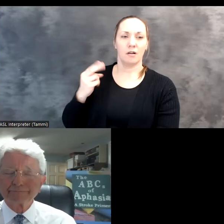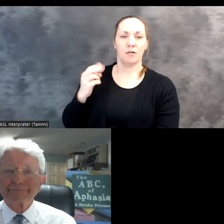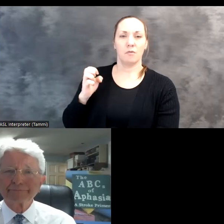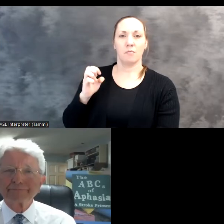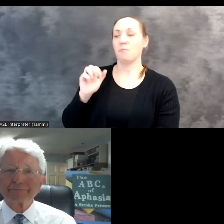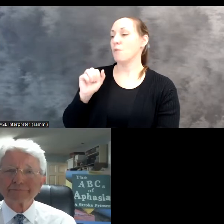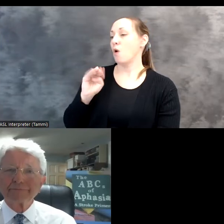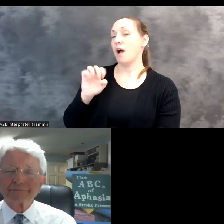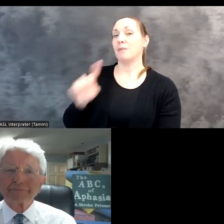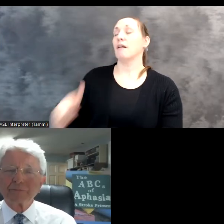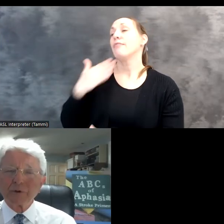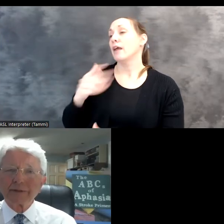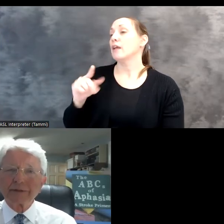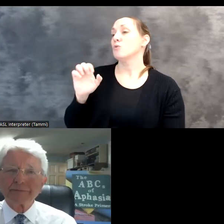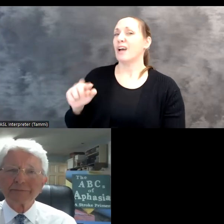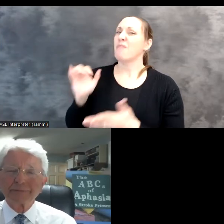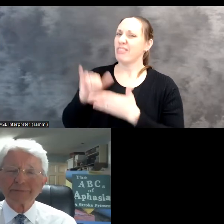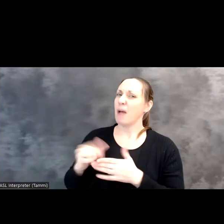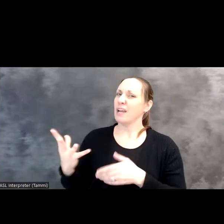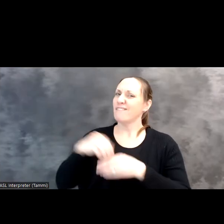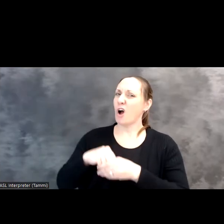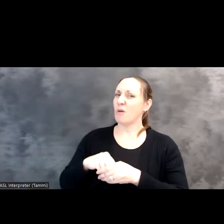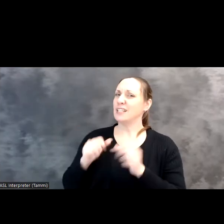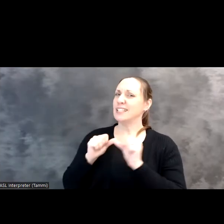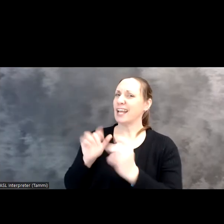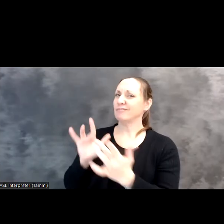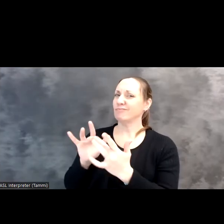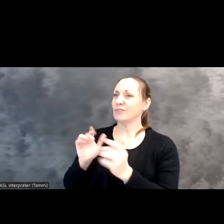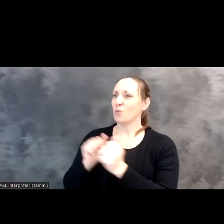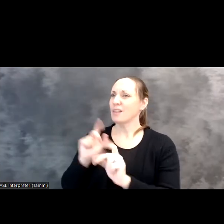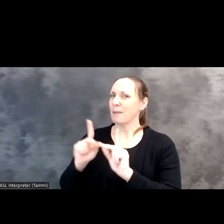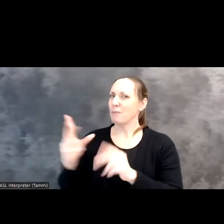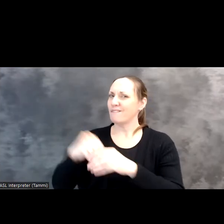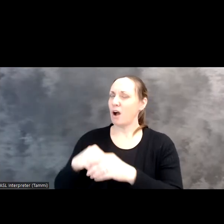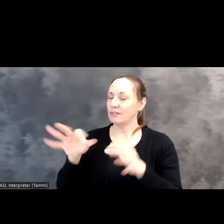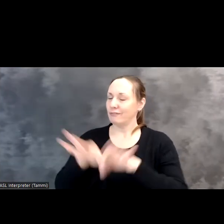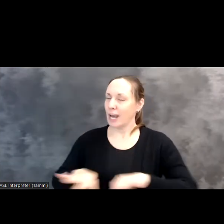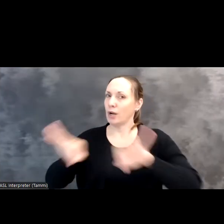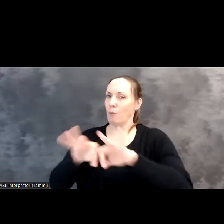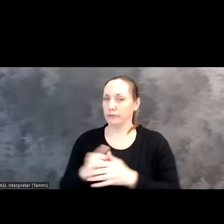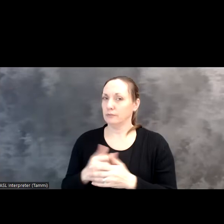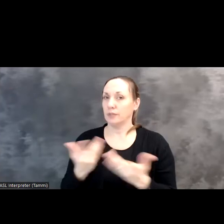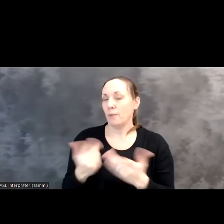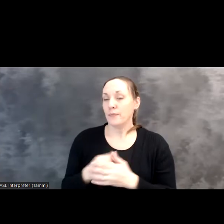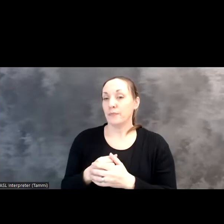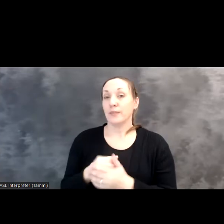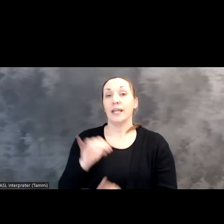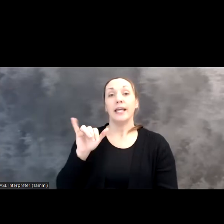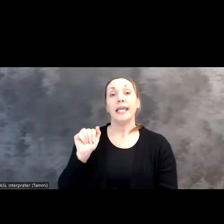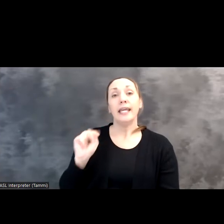from our perspective. >> MOHAMMED ALI LOUTFY: Thank you, Tom. Indeed, engagement, staying